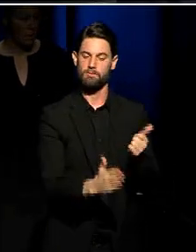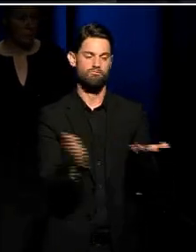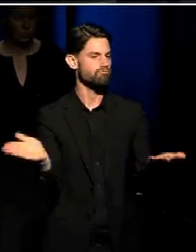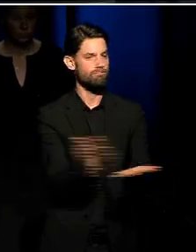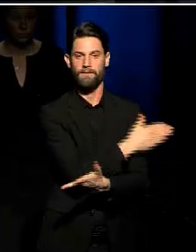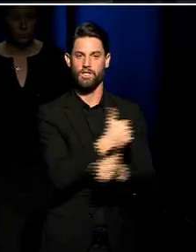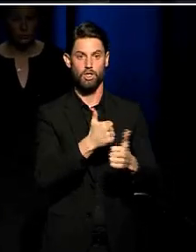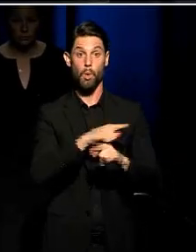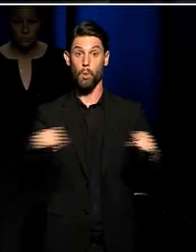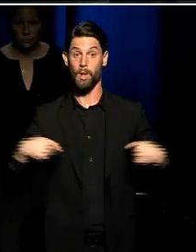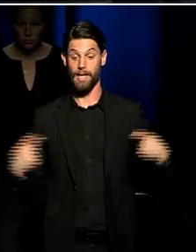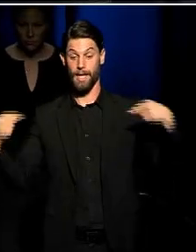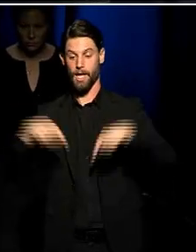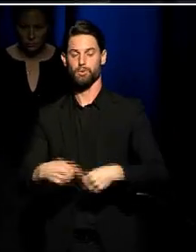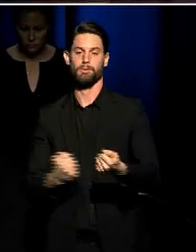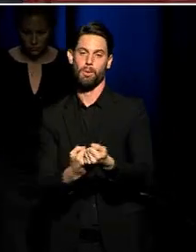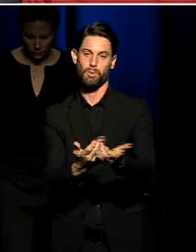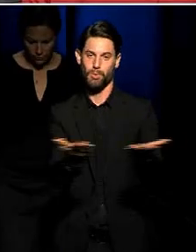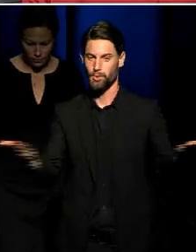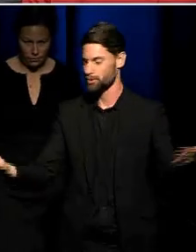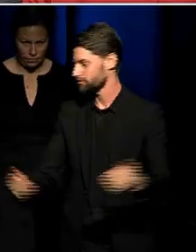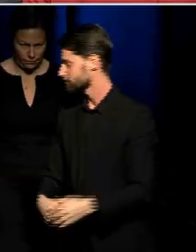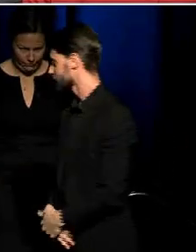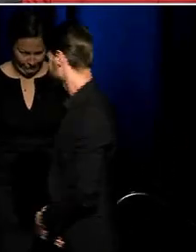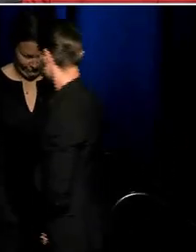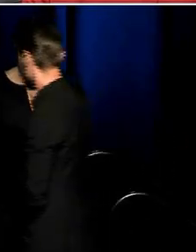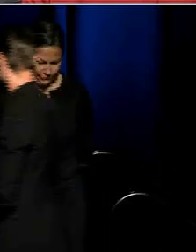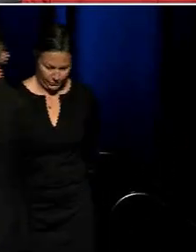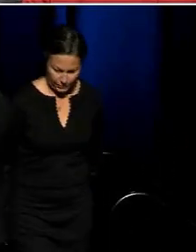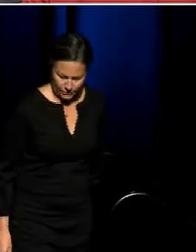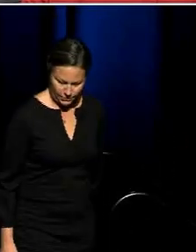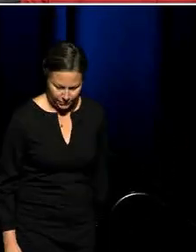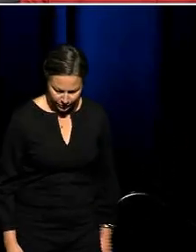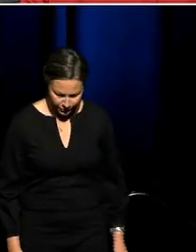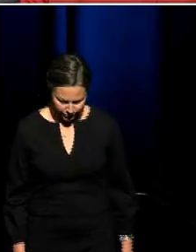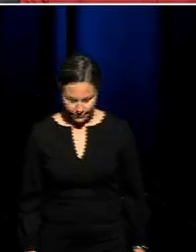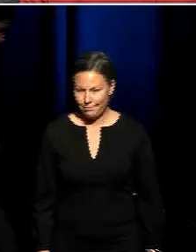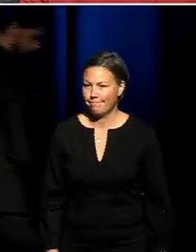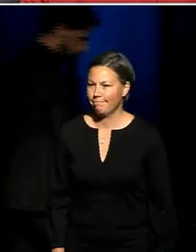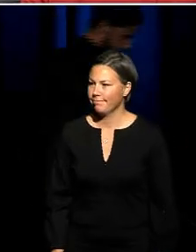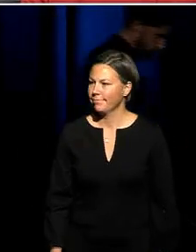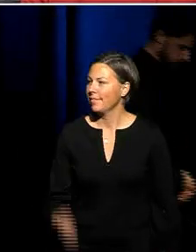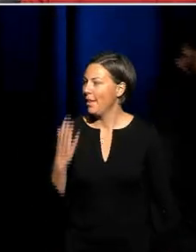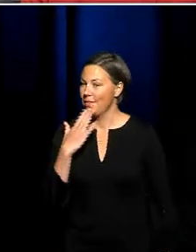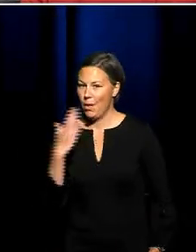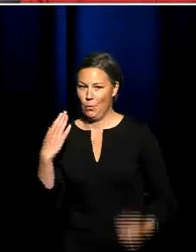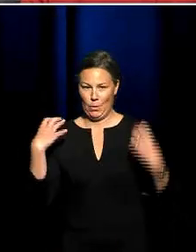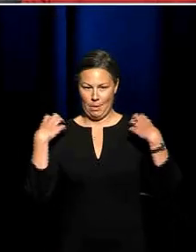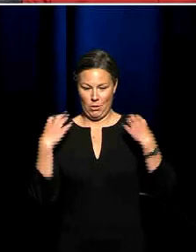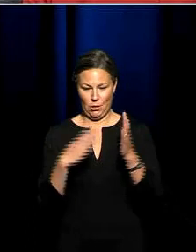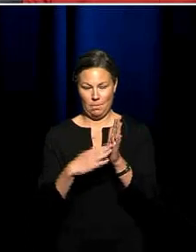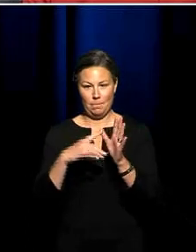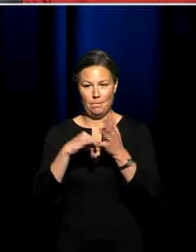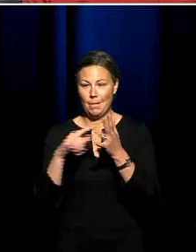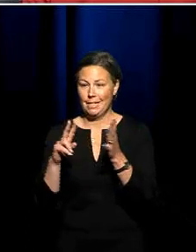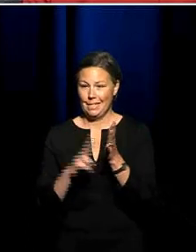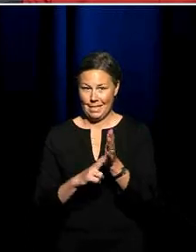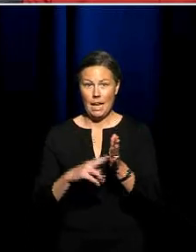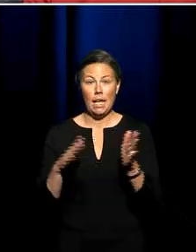you. Thank you, Commissioner Mason. It is entirely appropriate and indeed symbolic